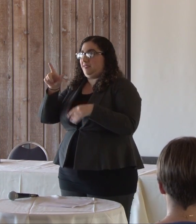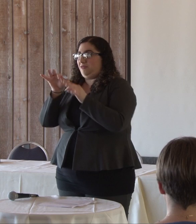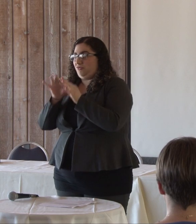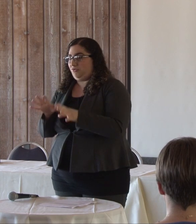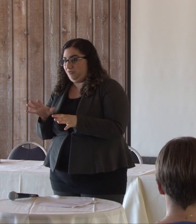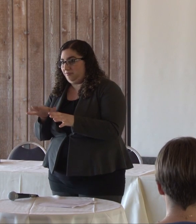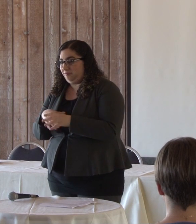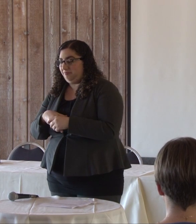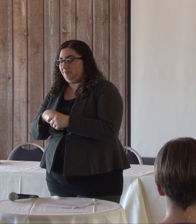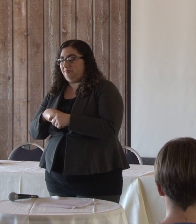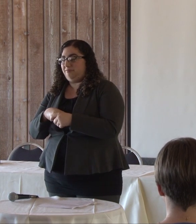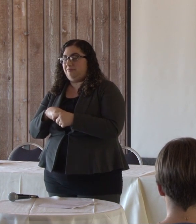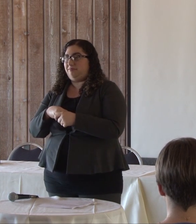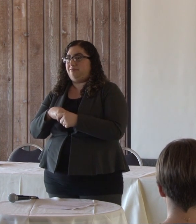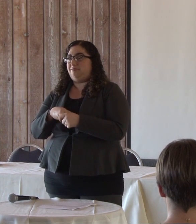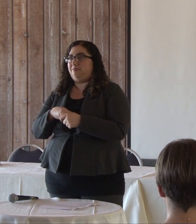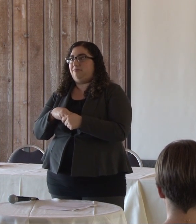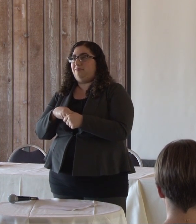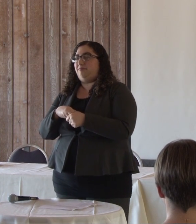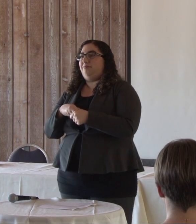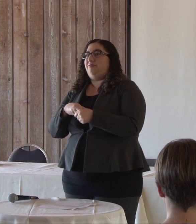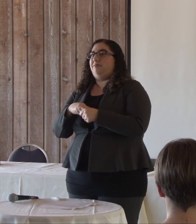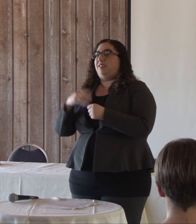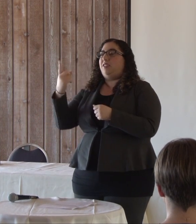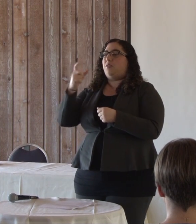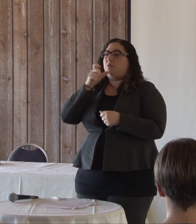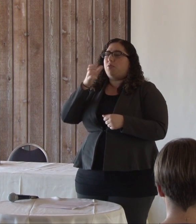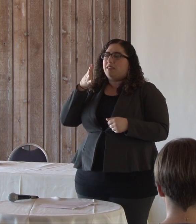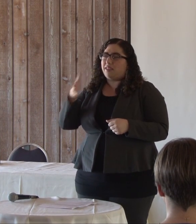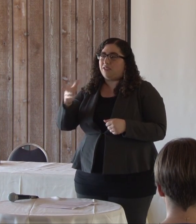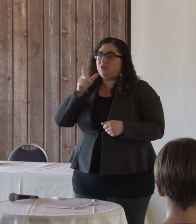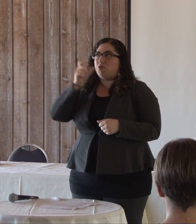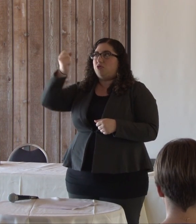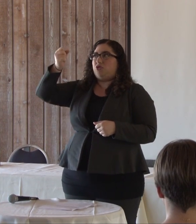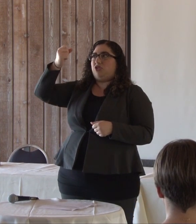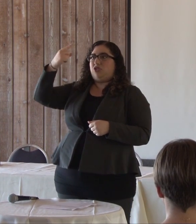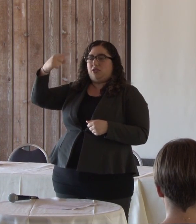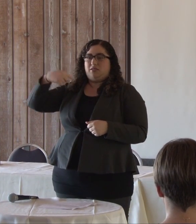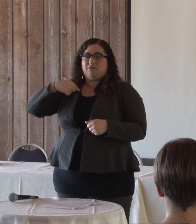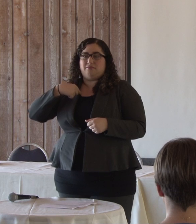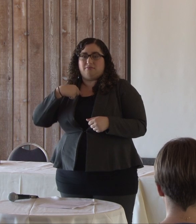I think my experience would have been improved if I